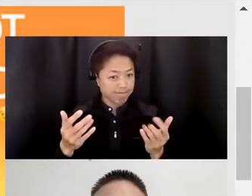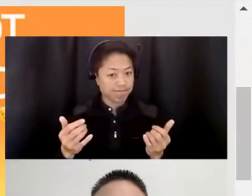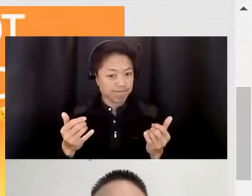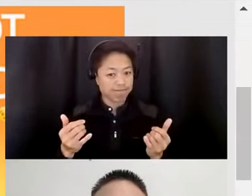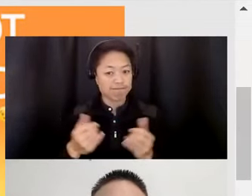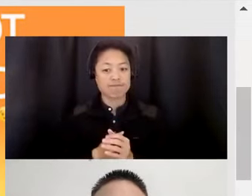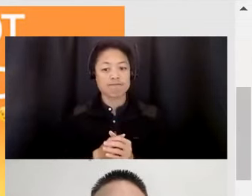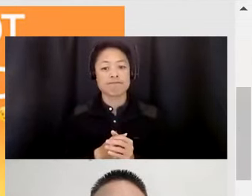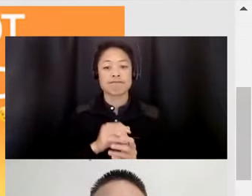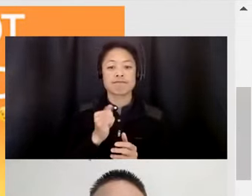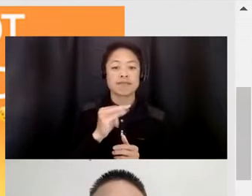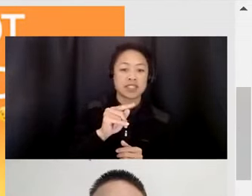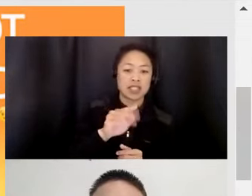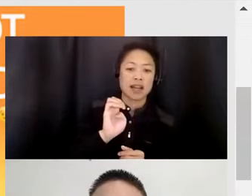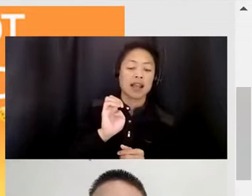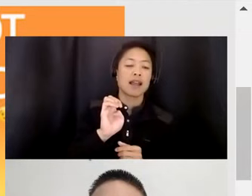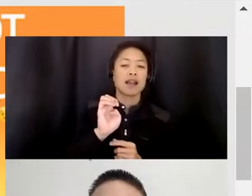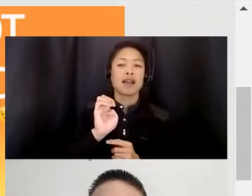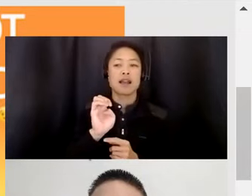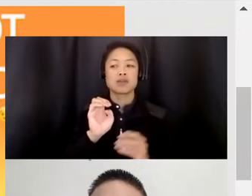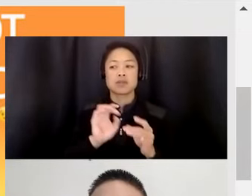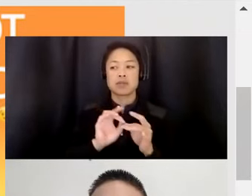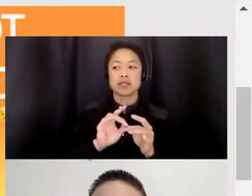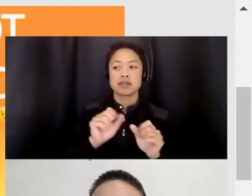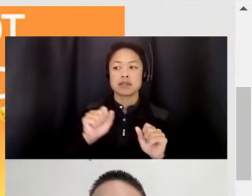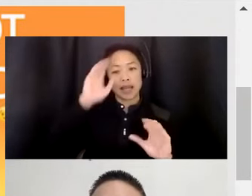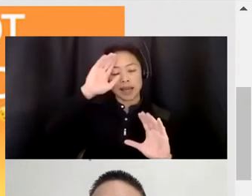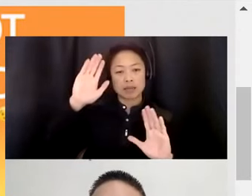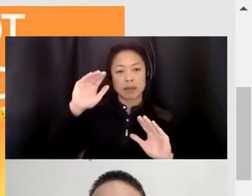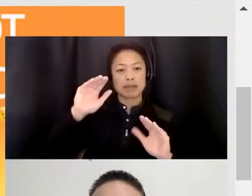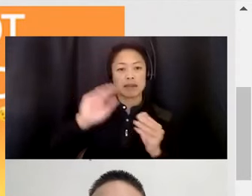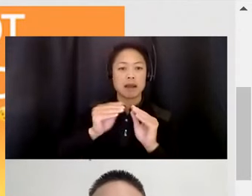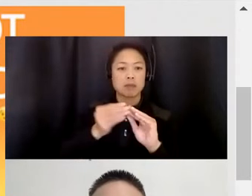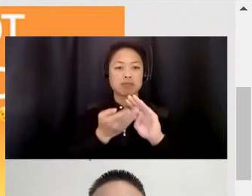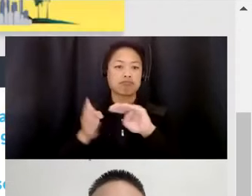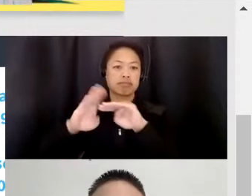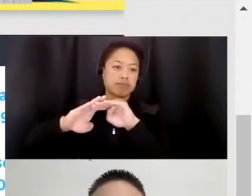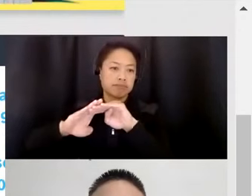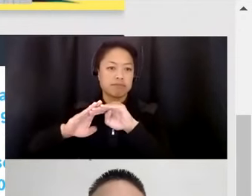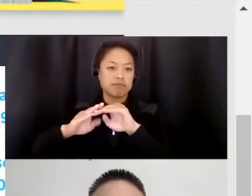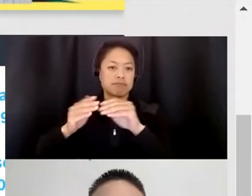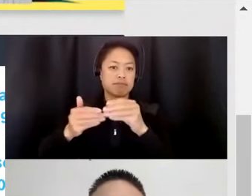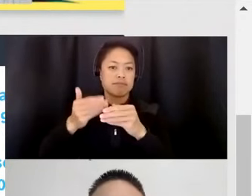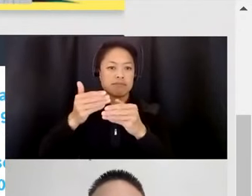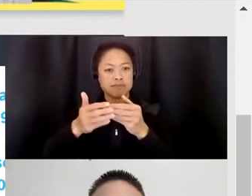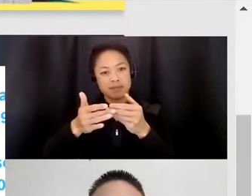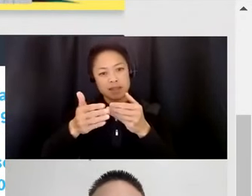image on the phone. Where you turn on Exposure Notifications.